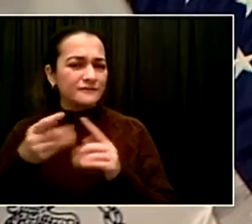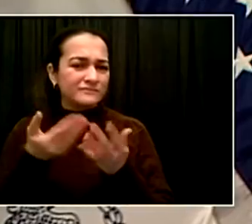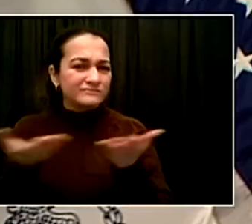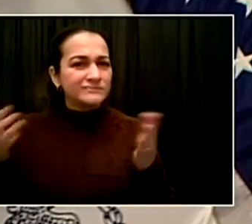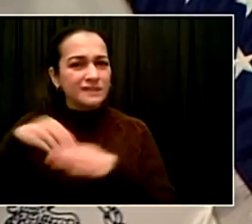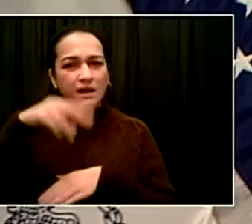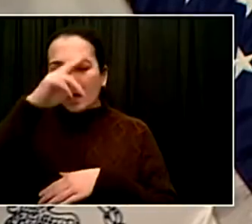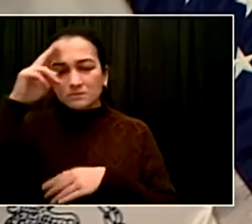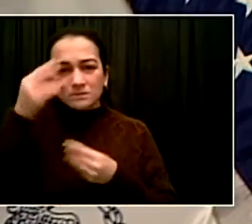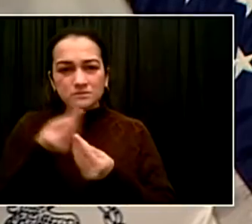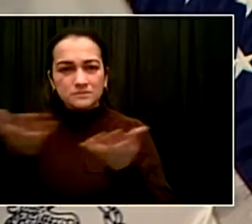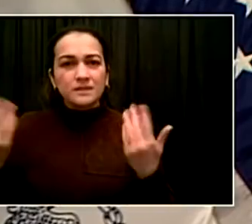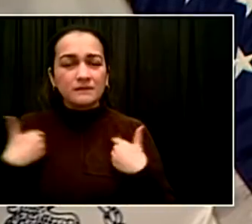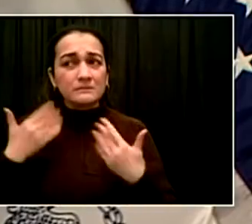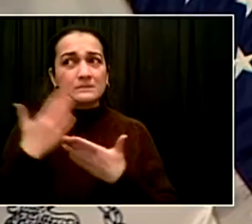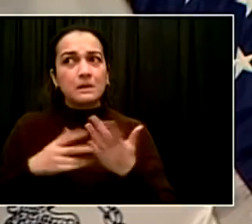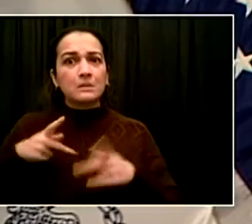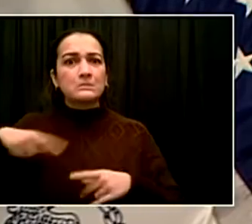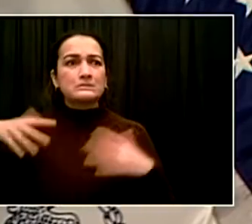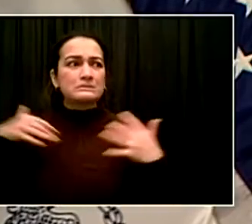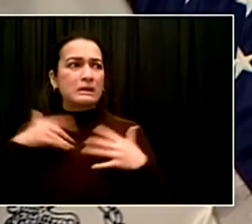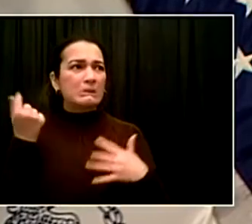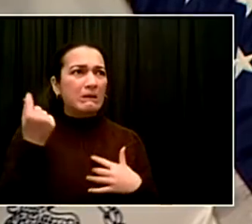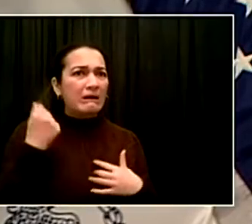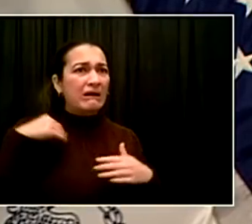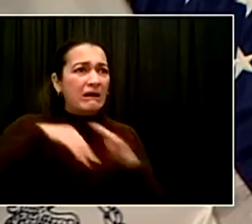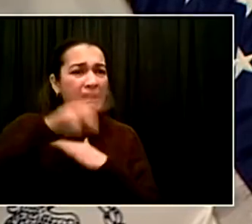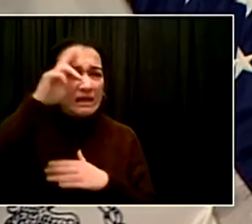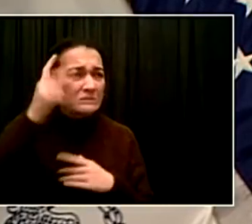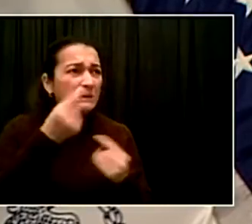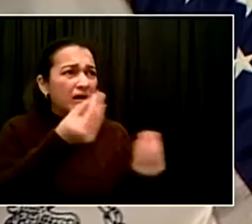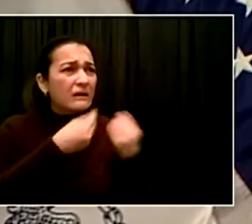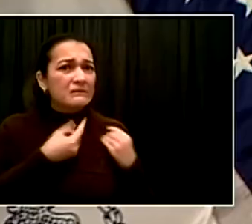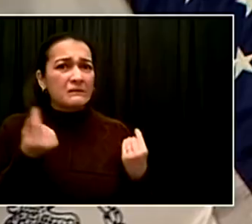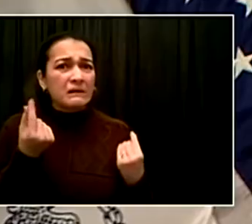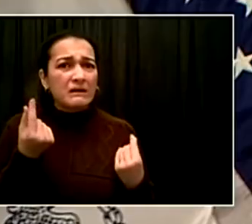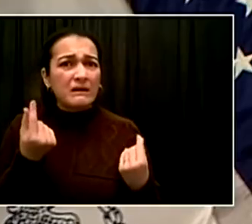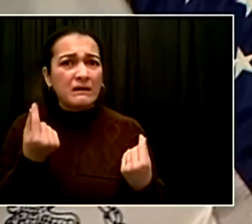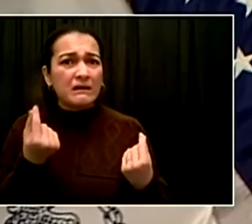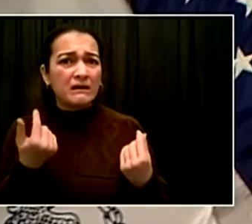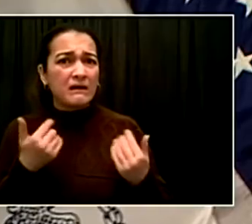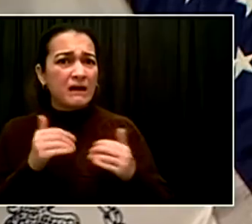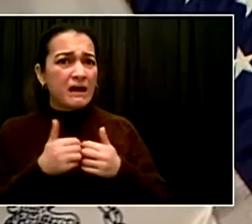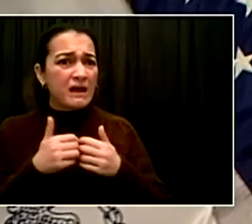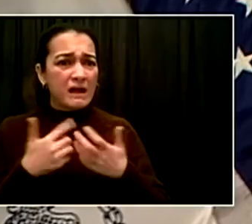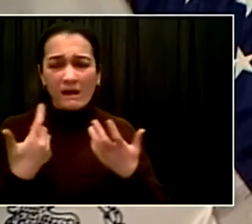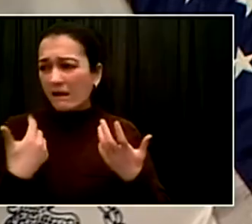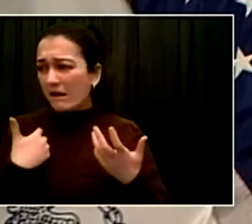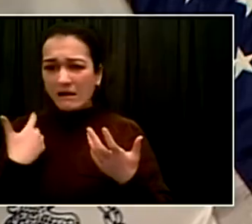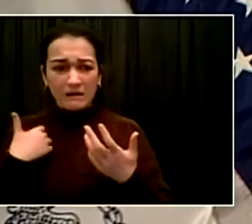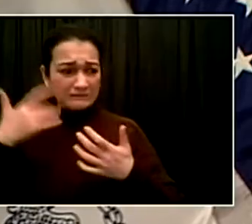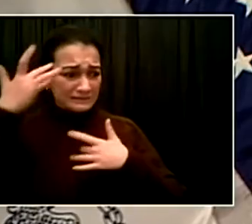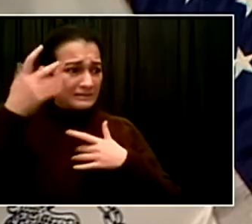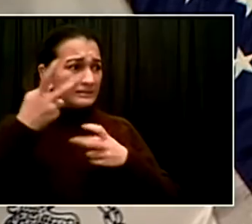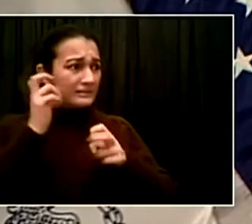REGENERON, OTHER OPTIONS AND YET THAT SEEMS CONCERNING TO ME